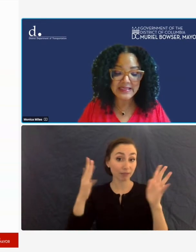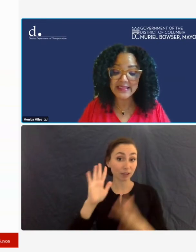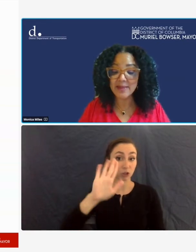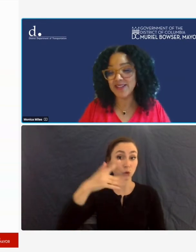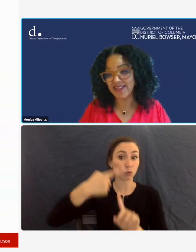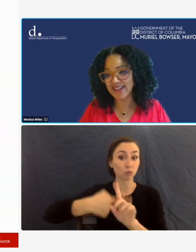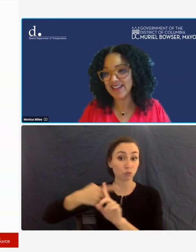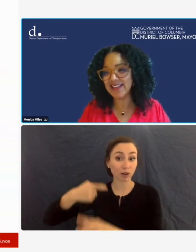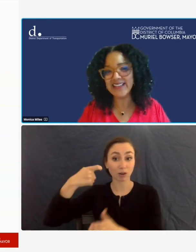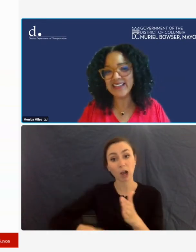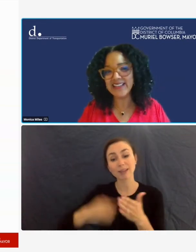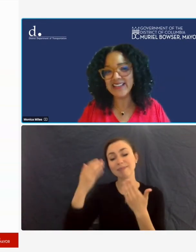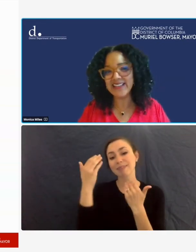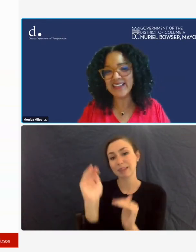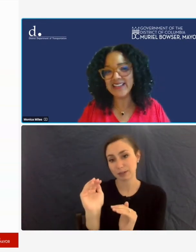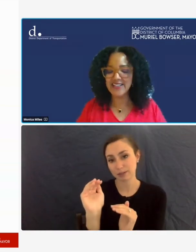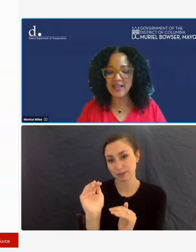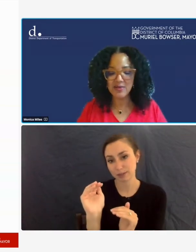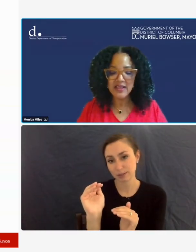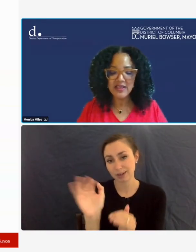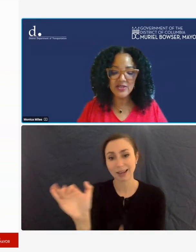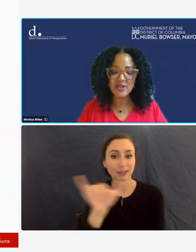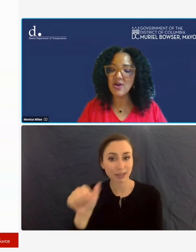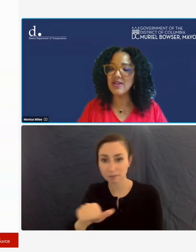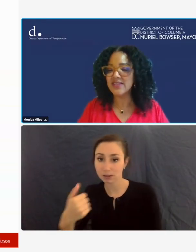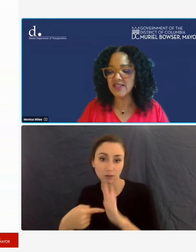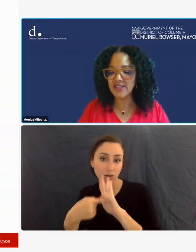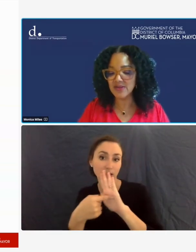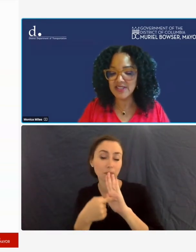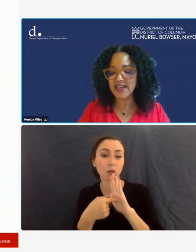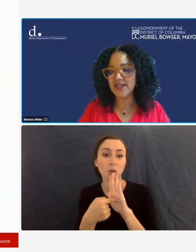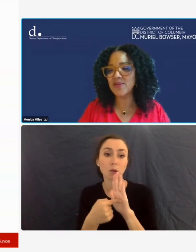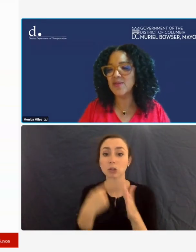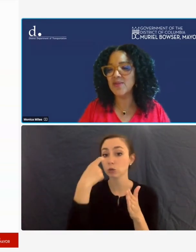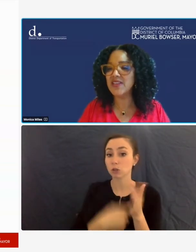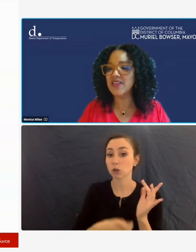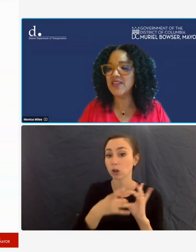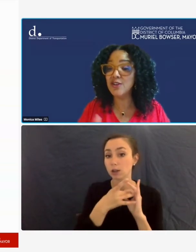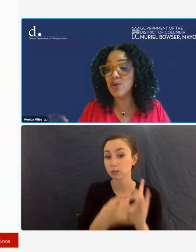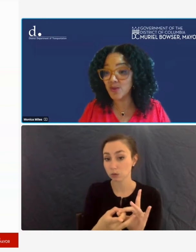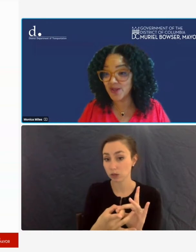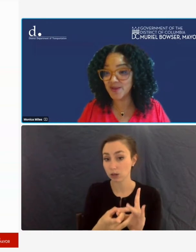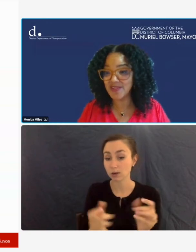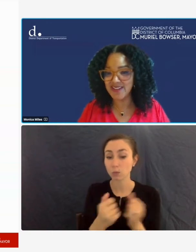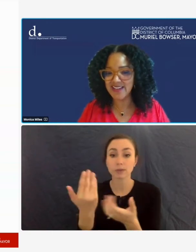limited just like in the other example to the costs associated with the new owner okay